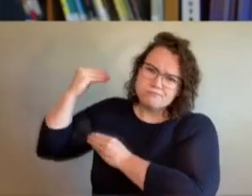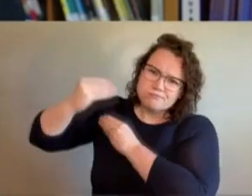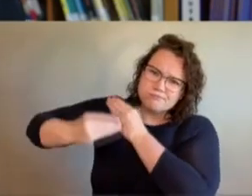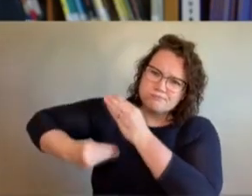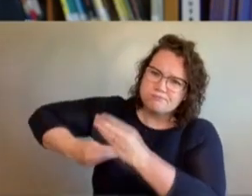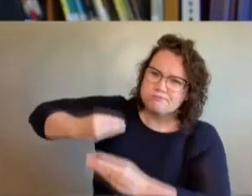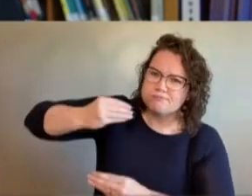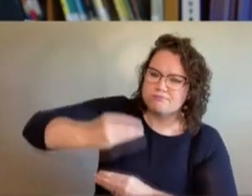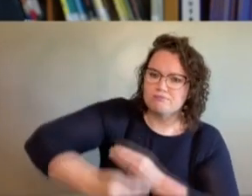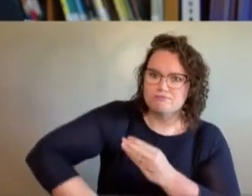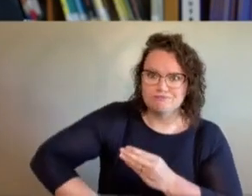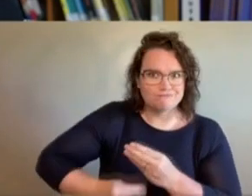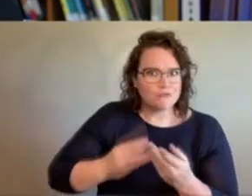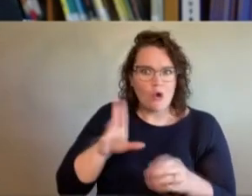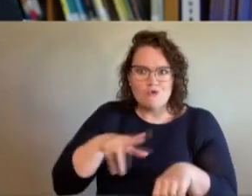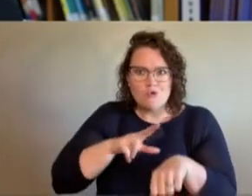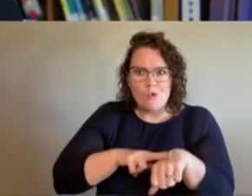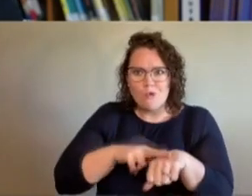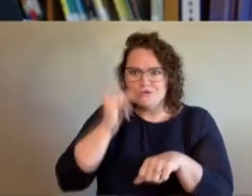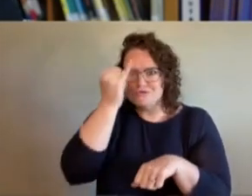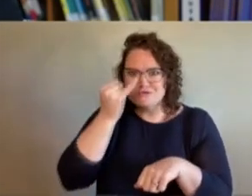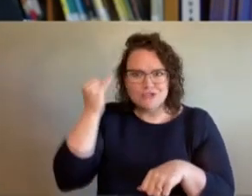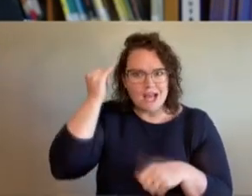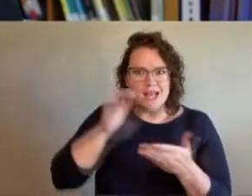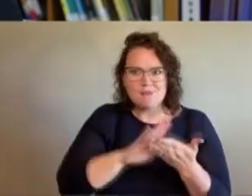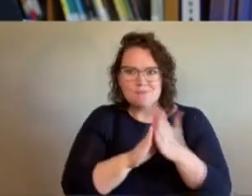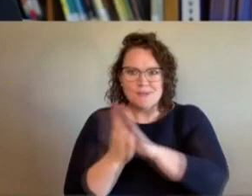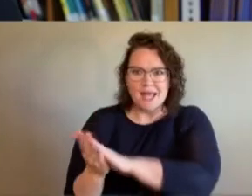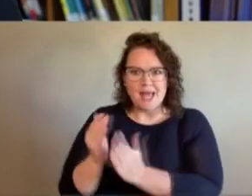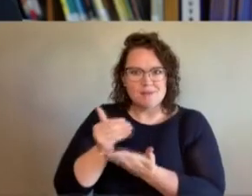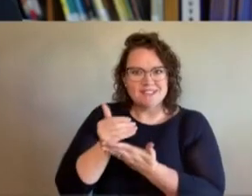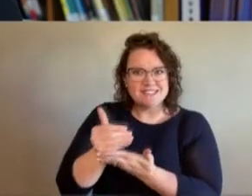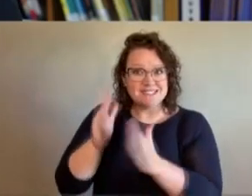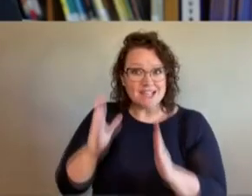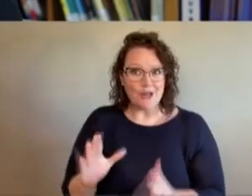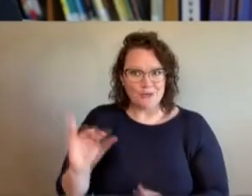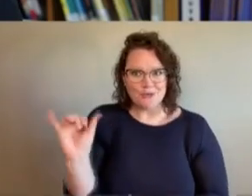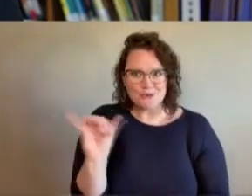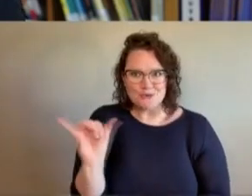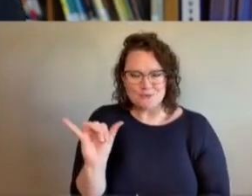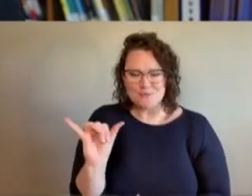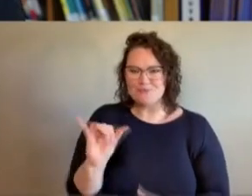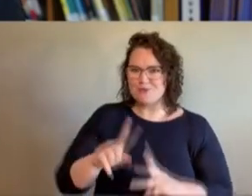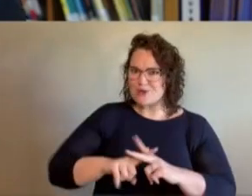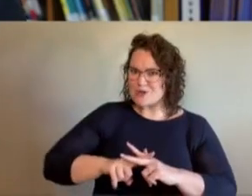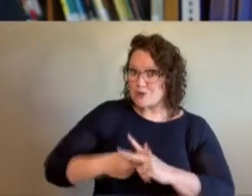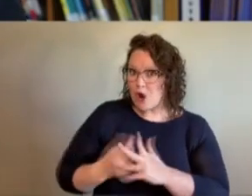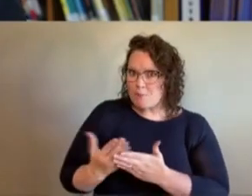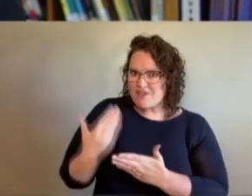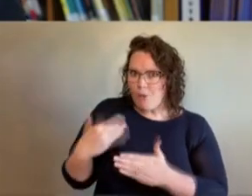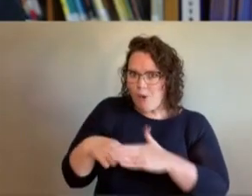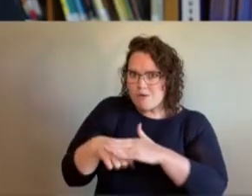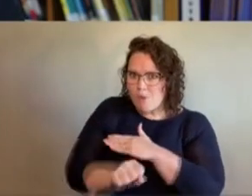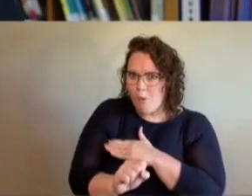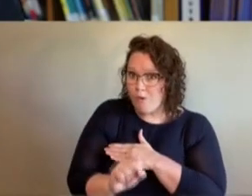was a sailor in year 22. It ran in their blood, which ran into his, so it was only right